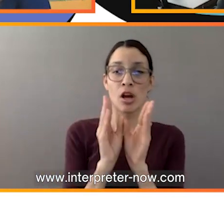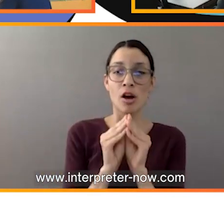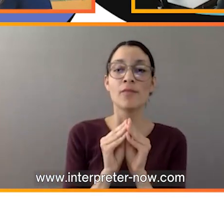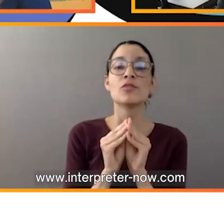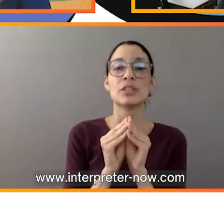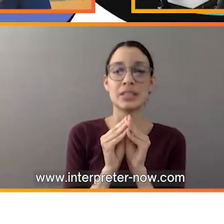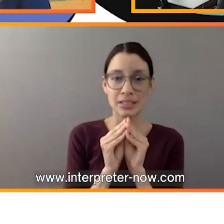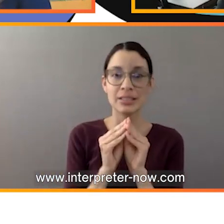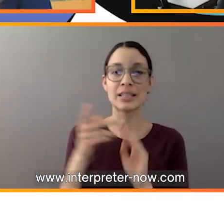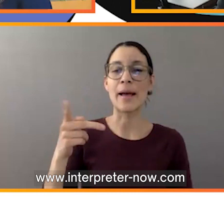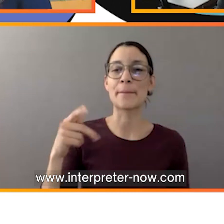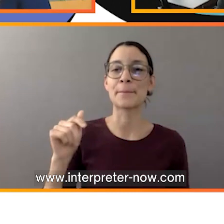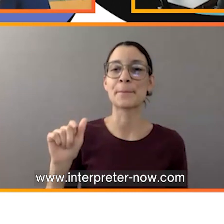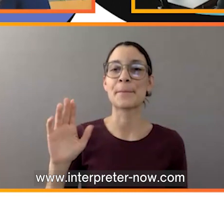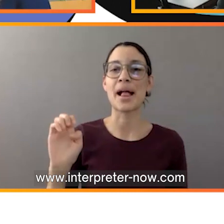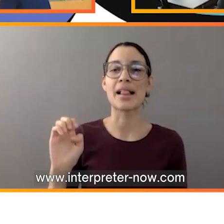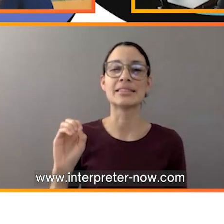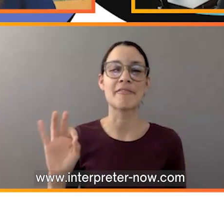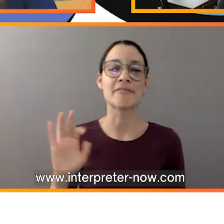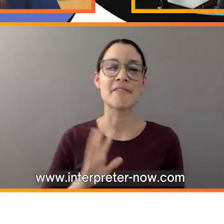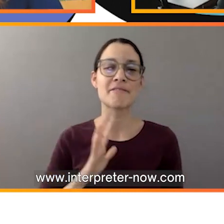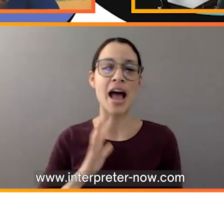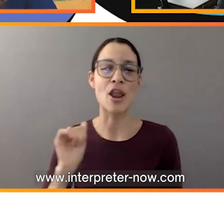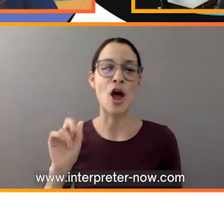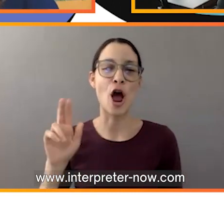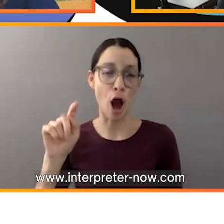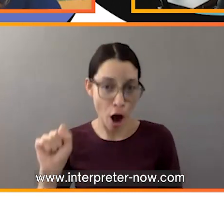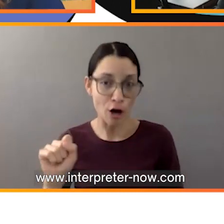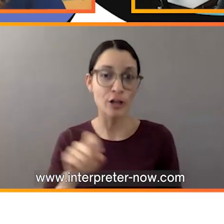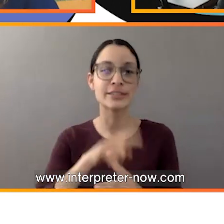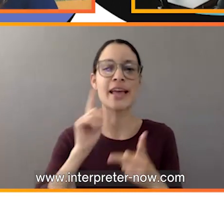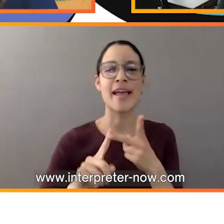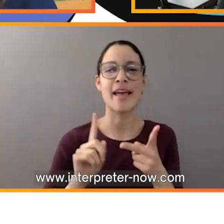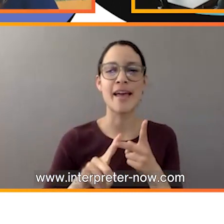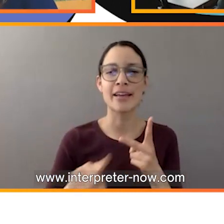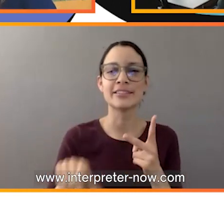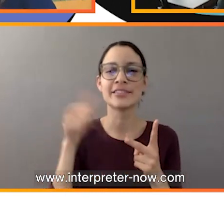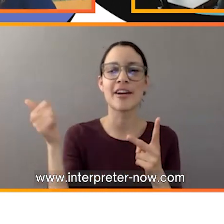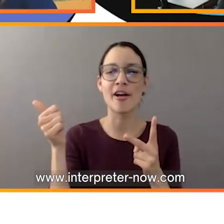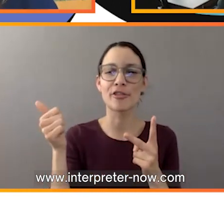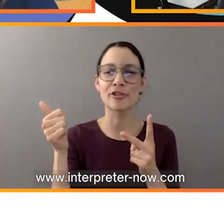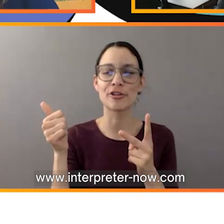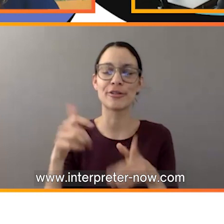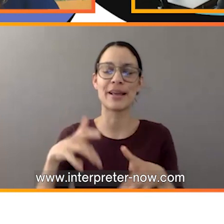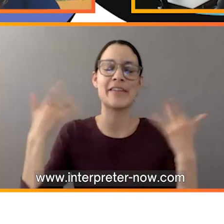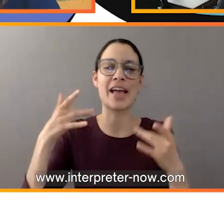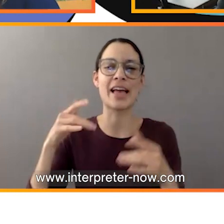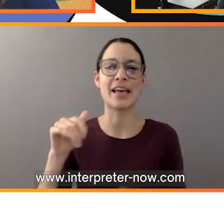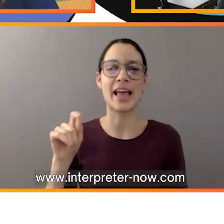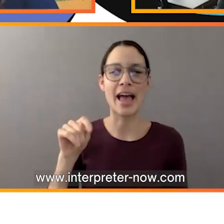we also did at the Armory. Those events were super impactful, and made me proud.